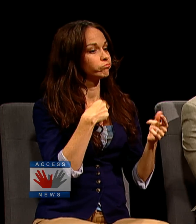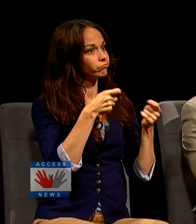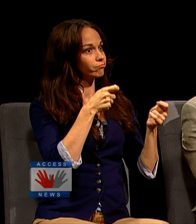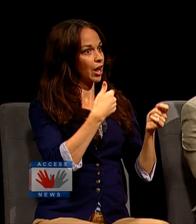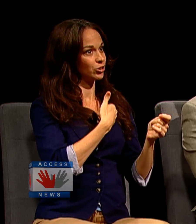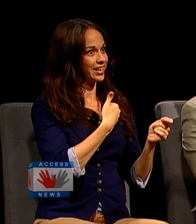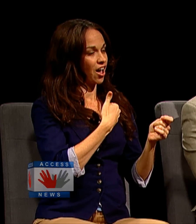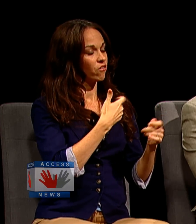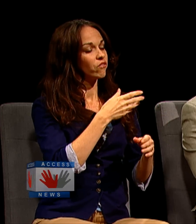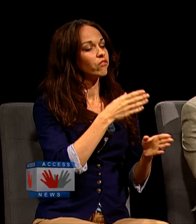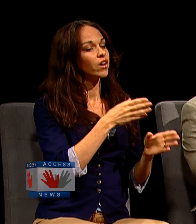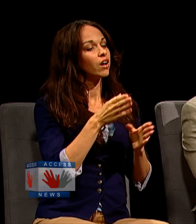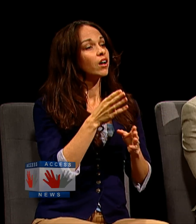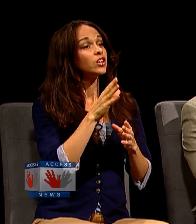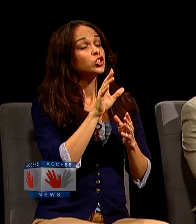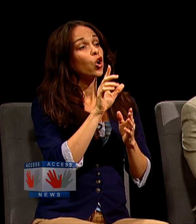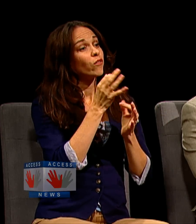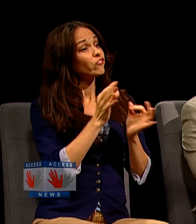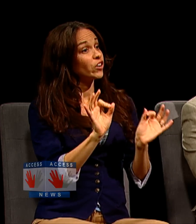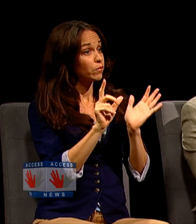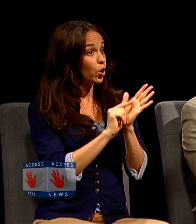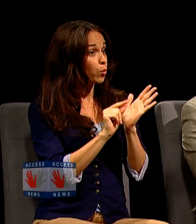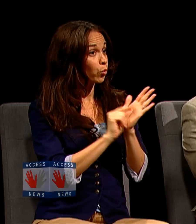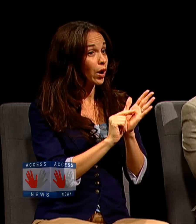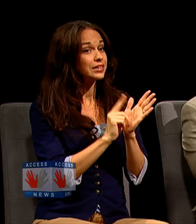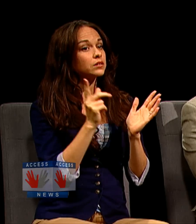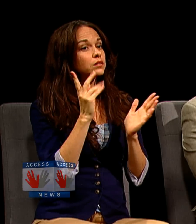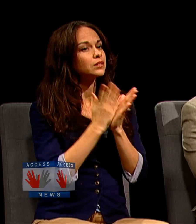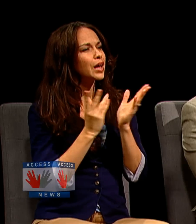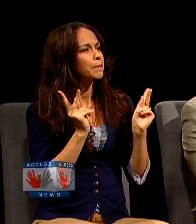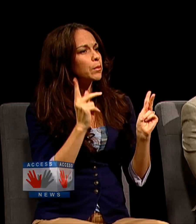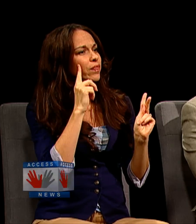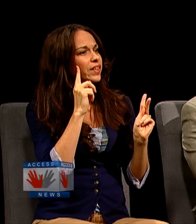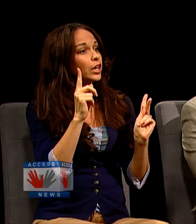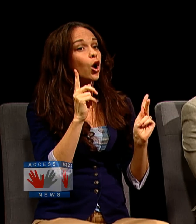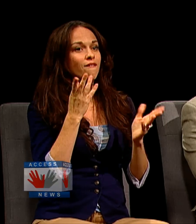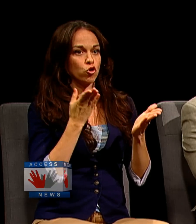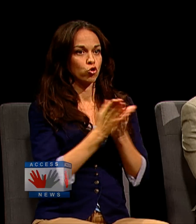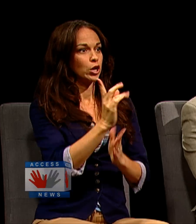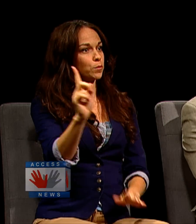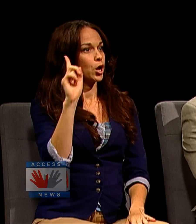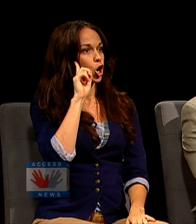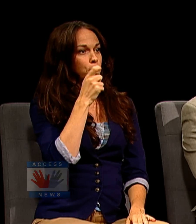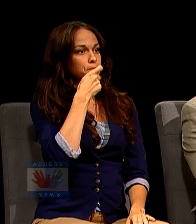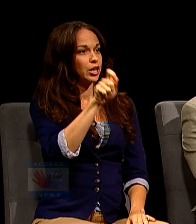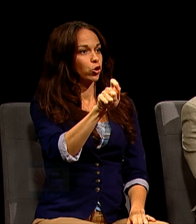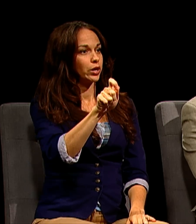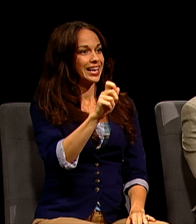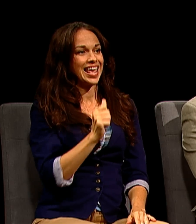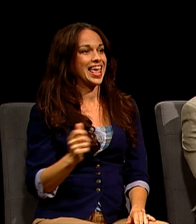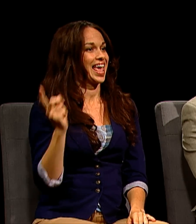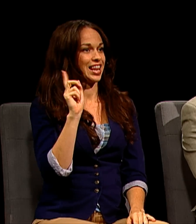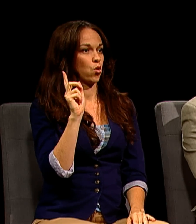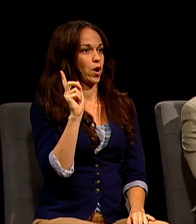means you have the right to be heard wherever you want to be heard. I'm not sure it works that way but what it does mean is